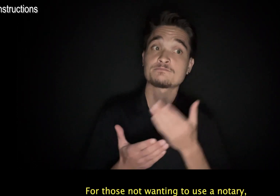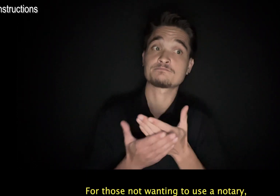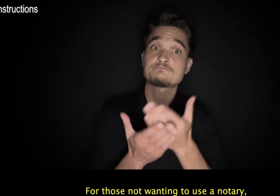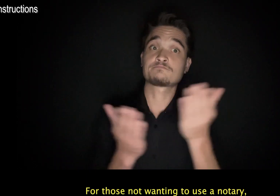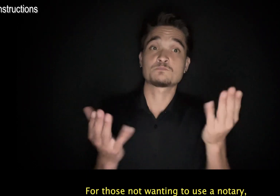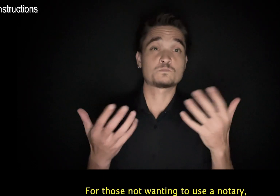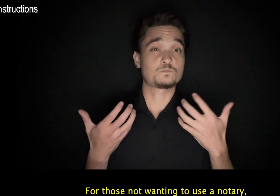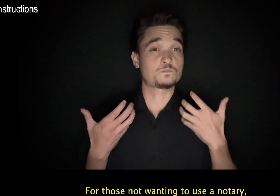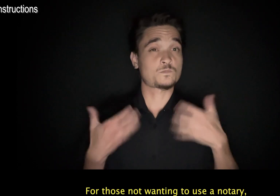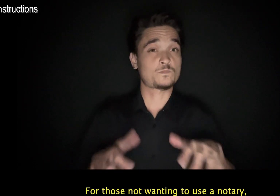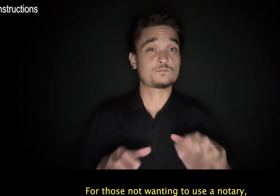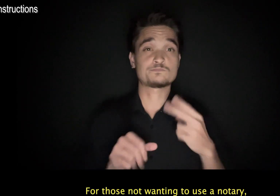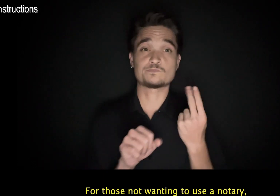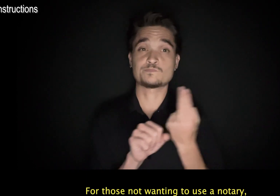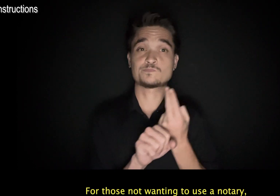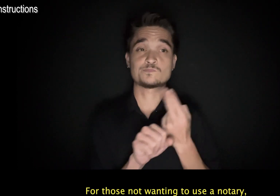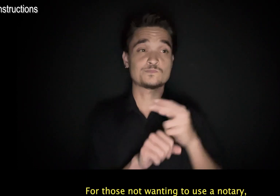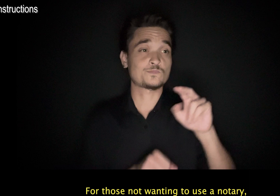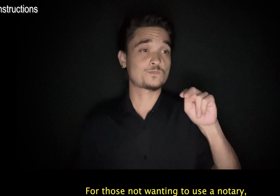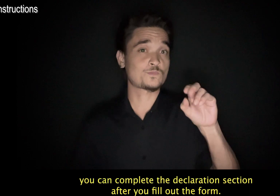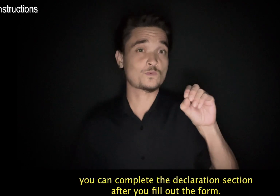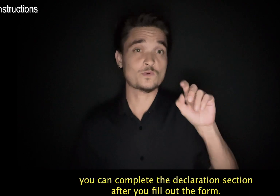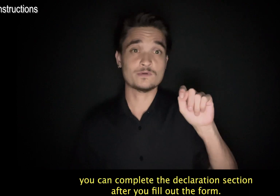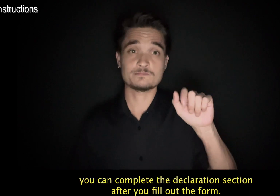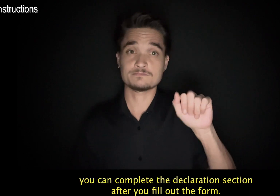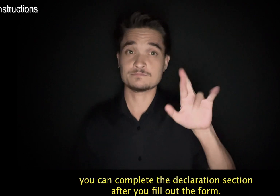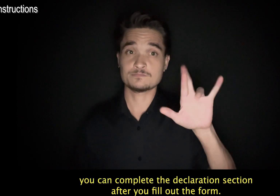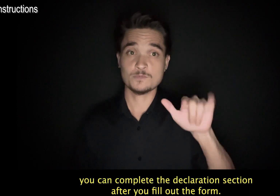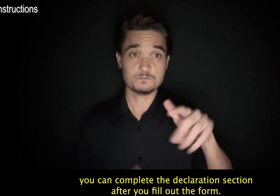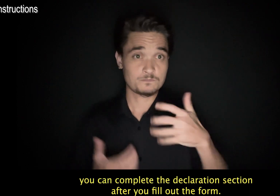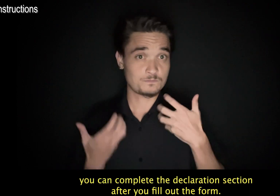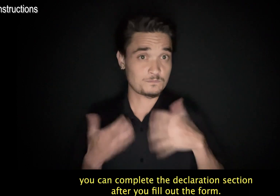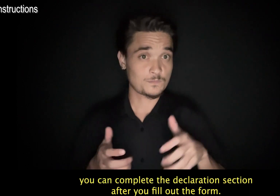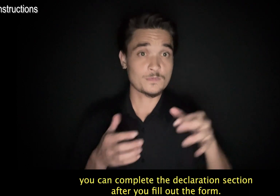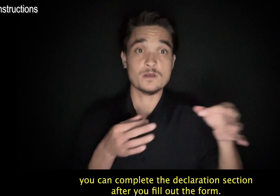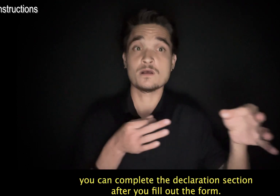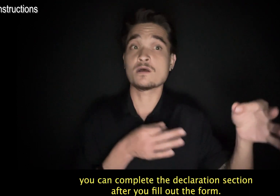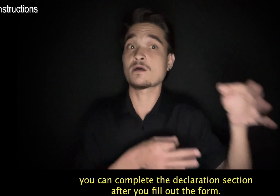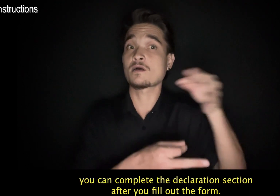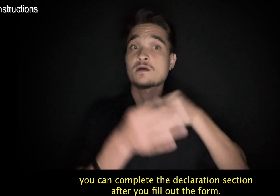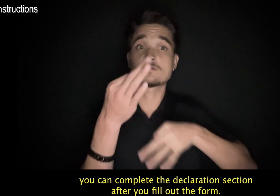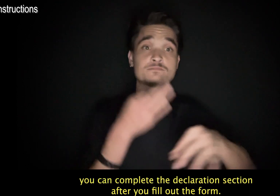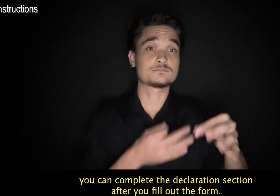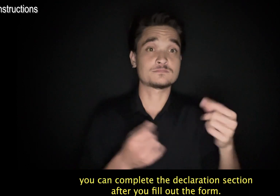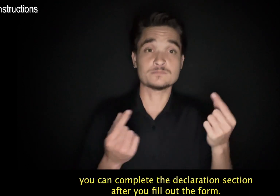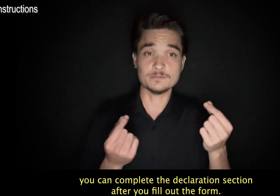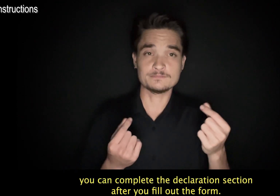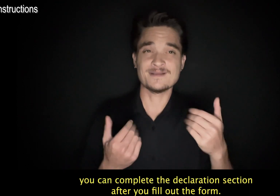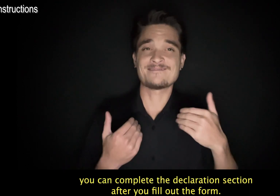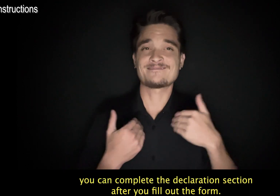For those not wanting to use a notary, you can complete the declaration section after you fill out the form.